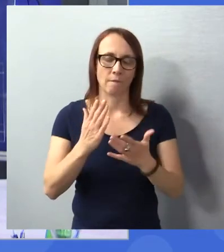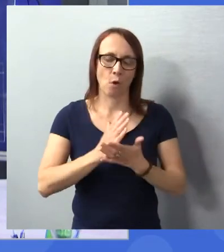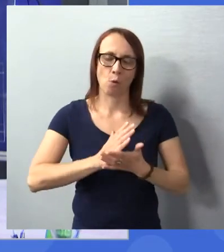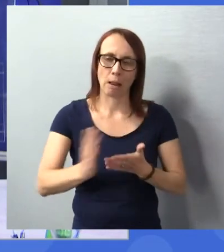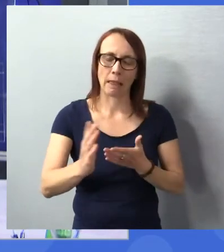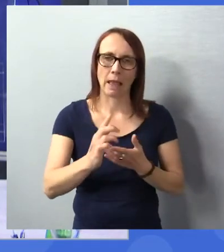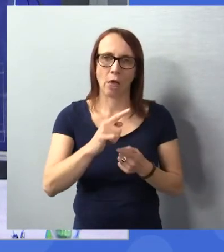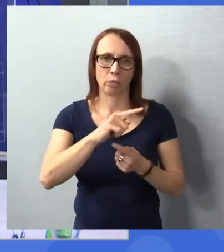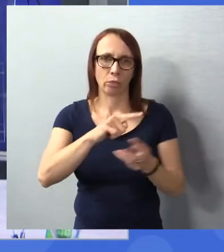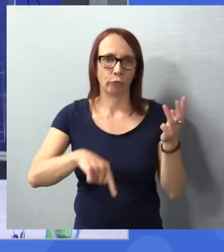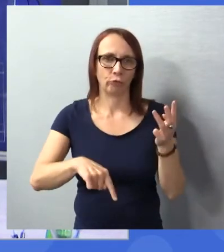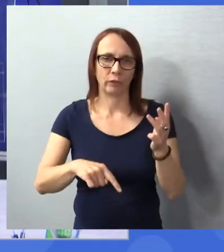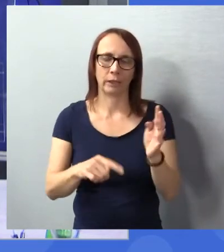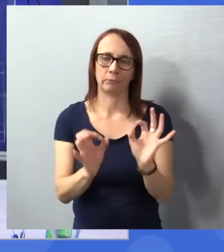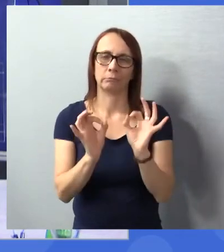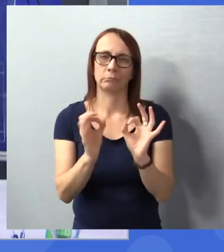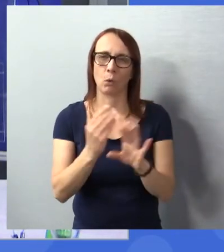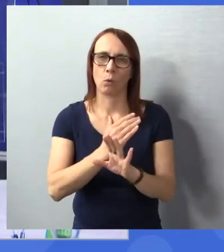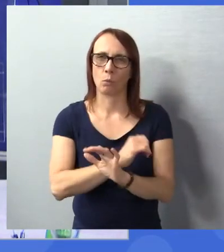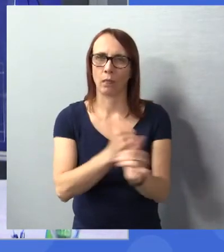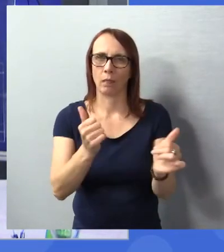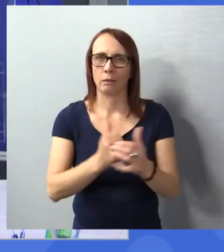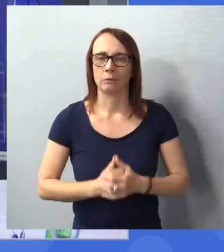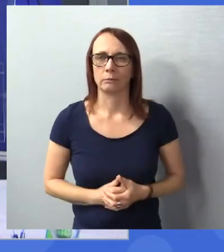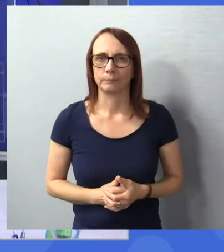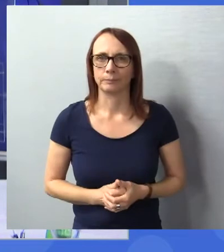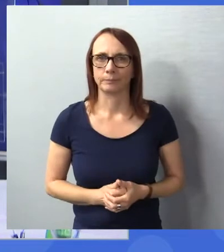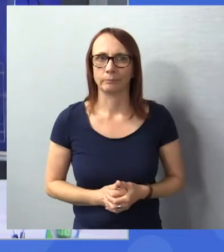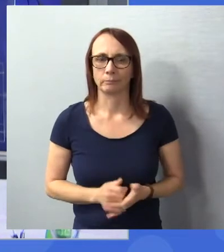I think that works really well so thank you so much yeah you definitely serve a